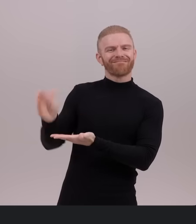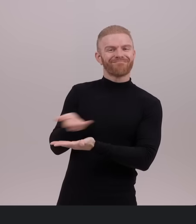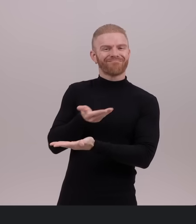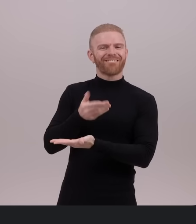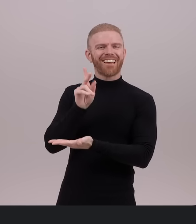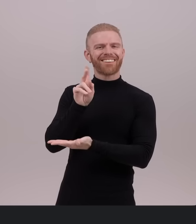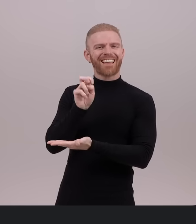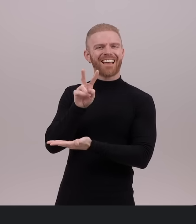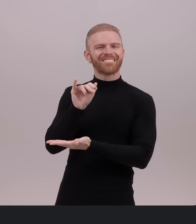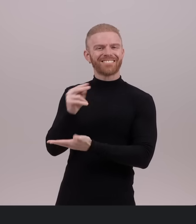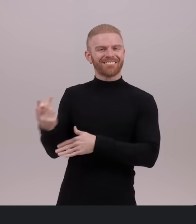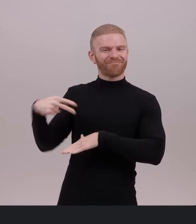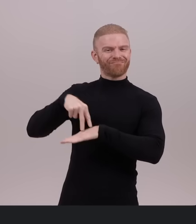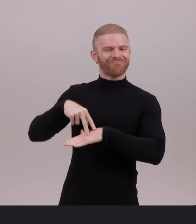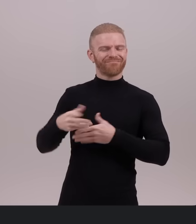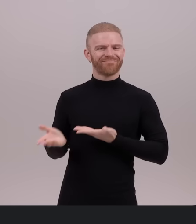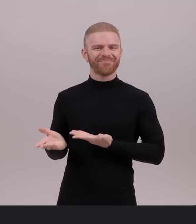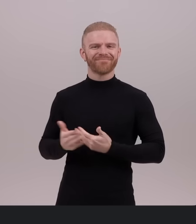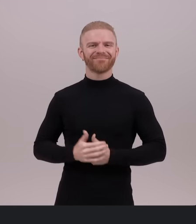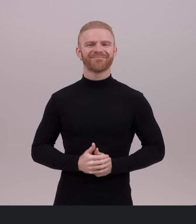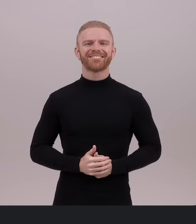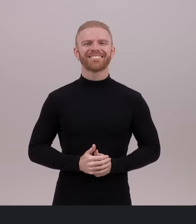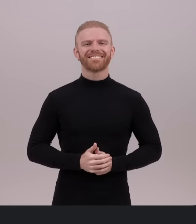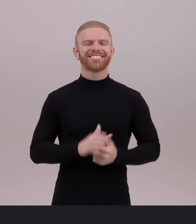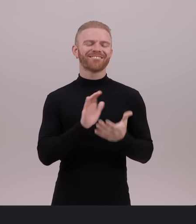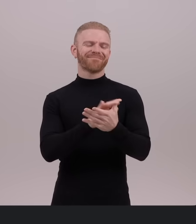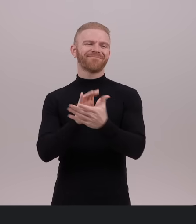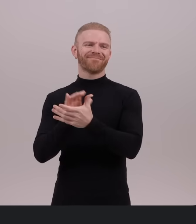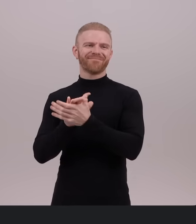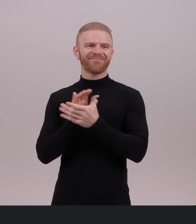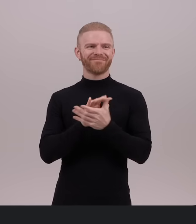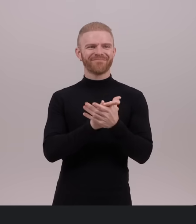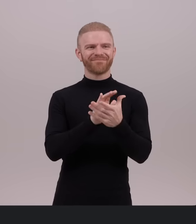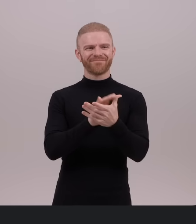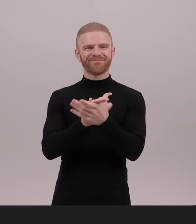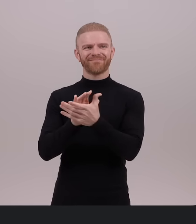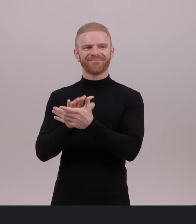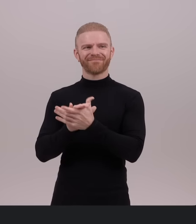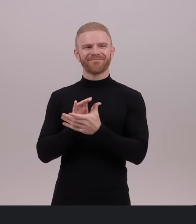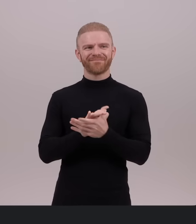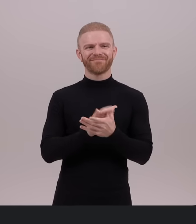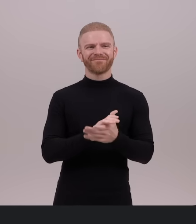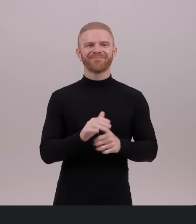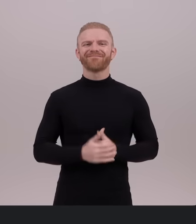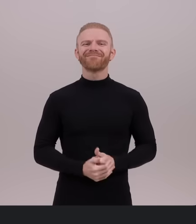Thanks, Anshul.